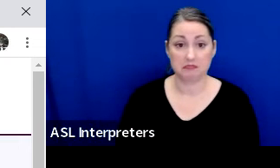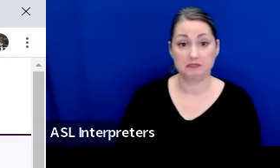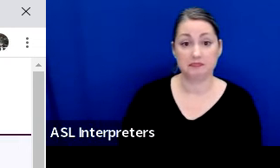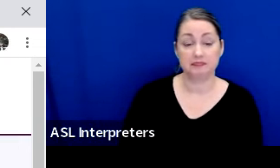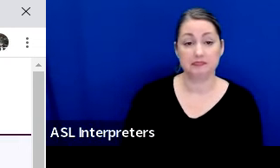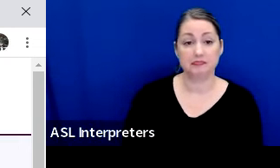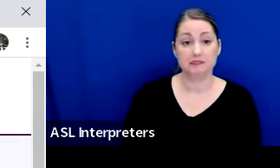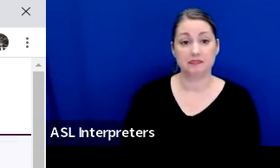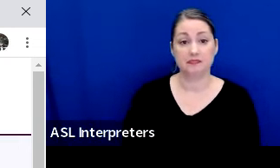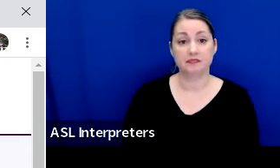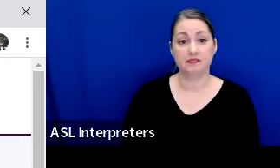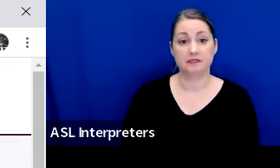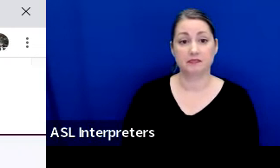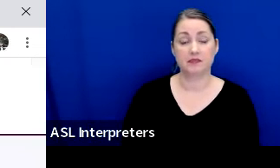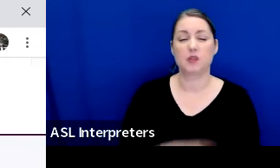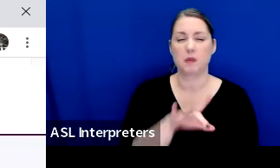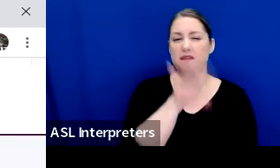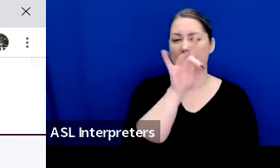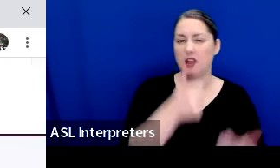So let me find a problem that uses graphing.